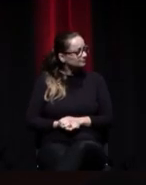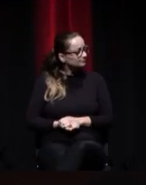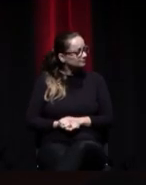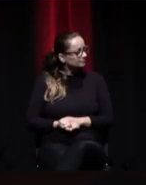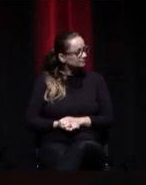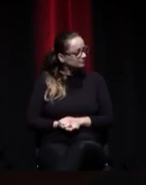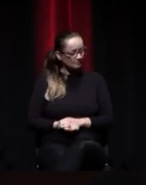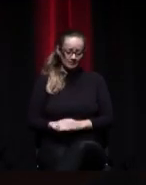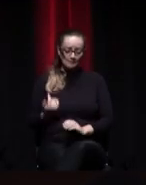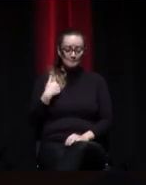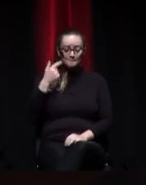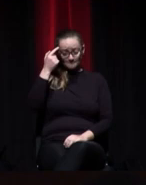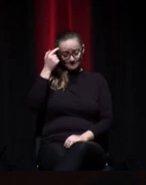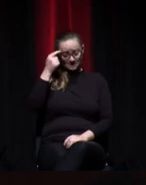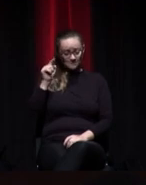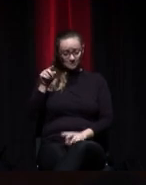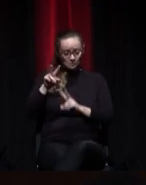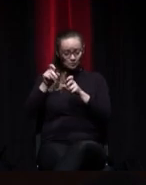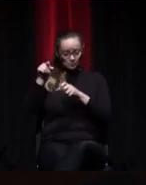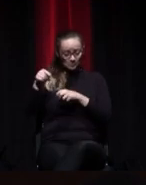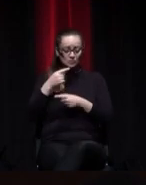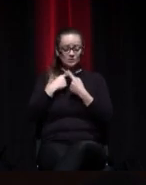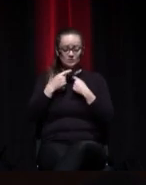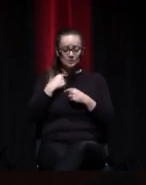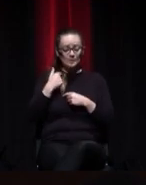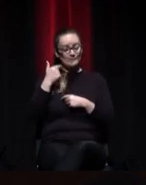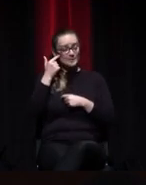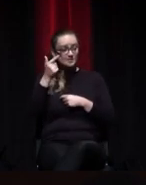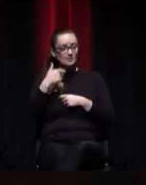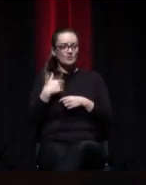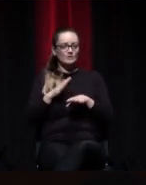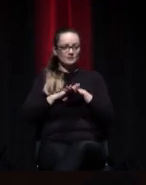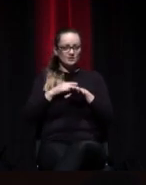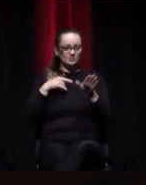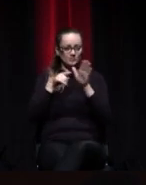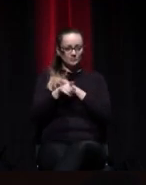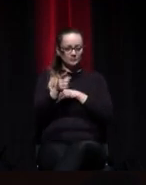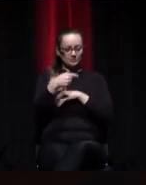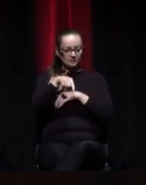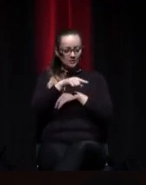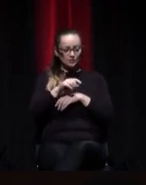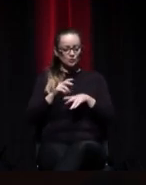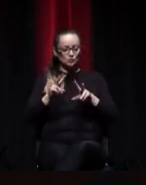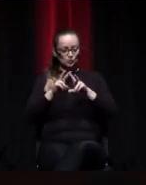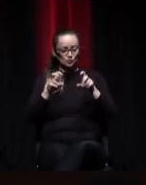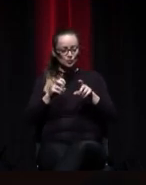I'd thought of asking you a question about the autocratic society.